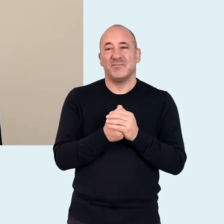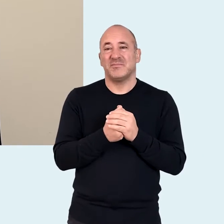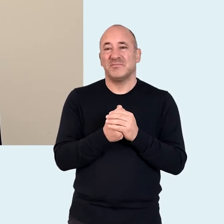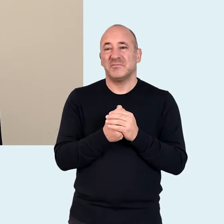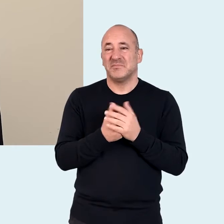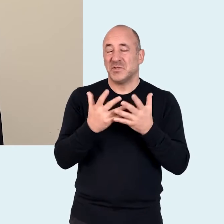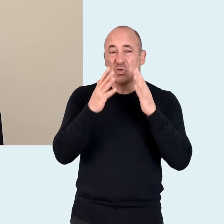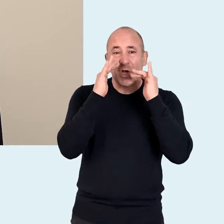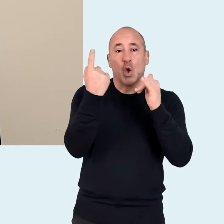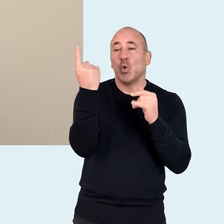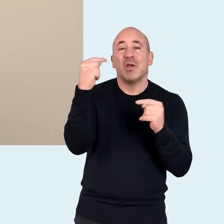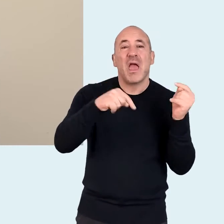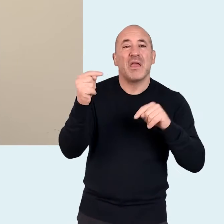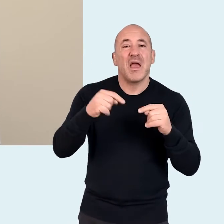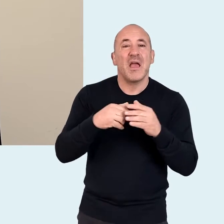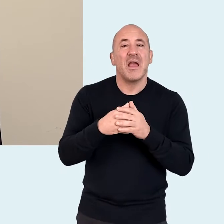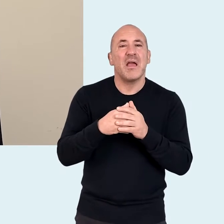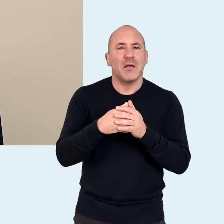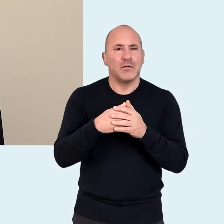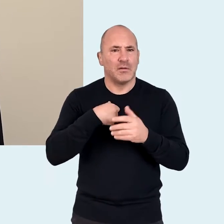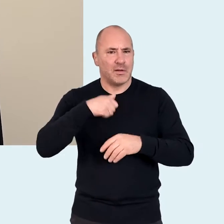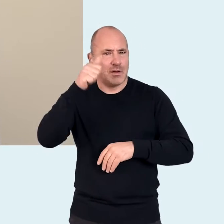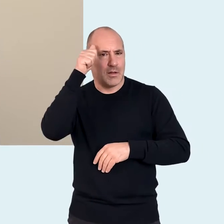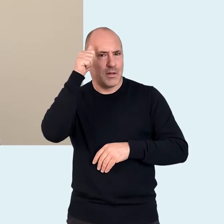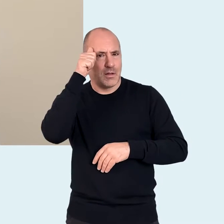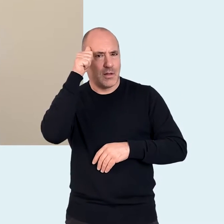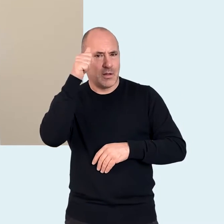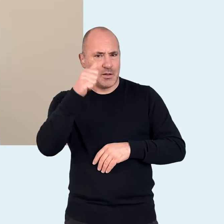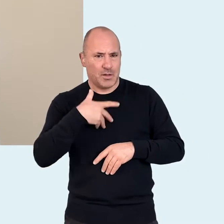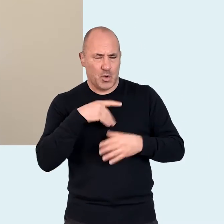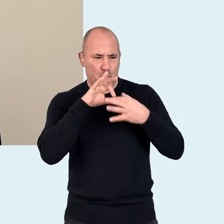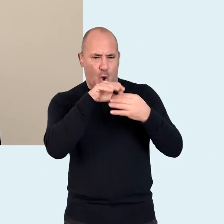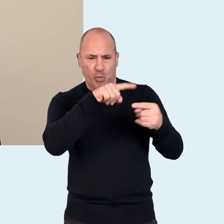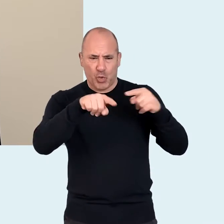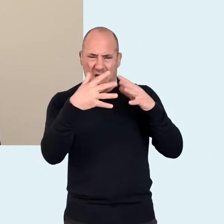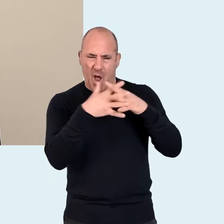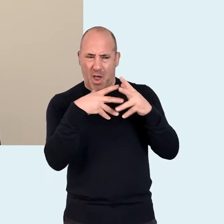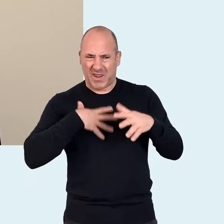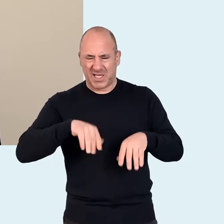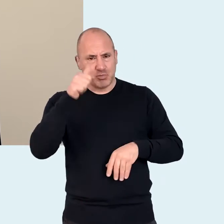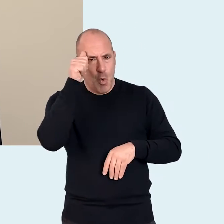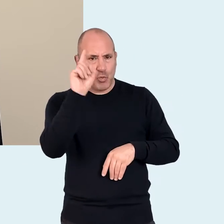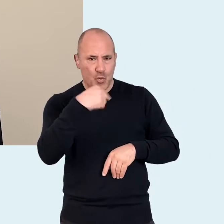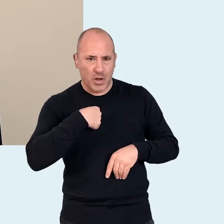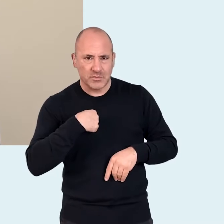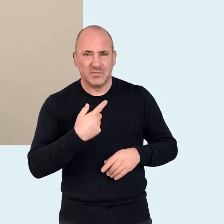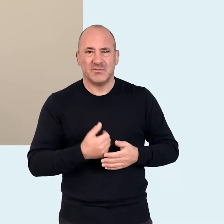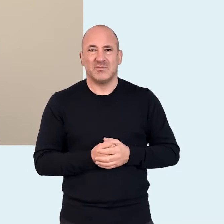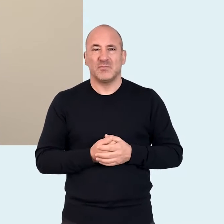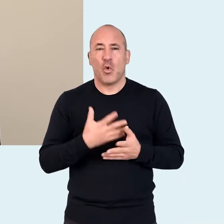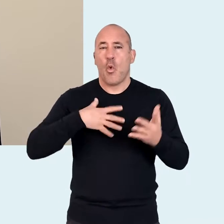check in. What do I need to know to be able to work with you today? I want everyone to